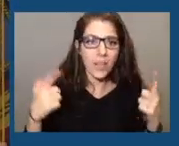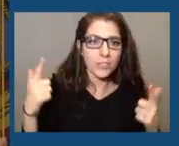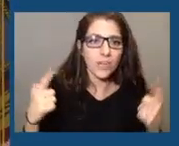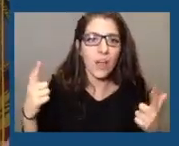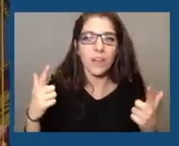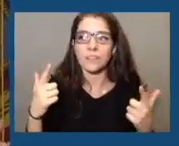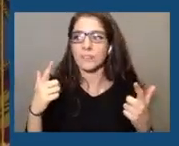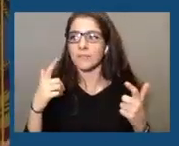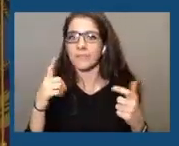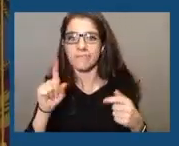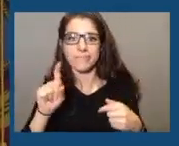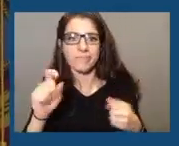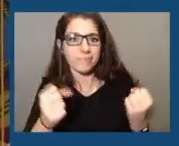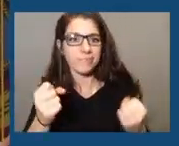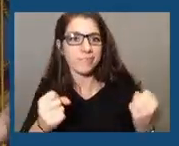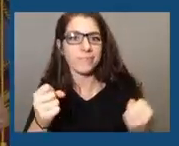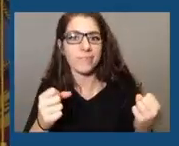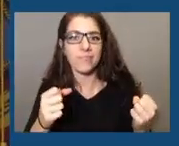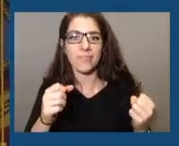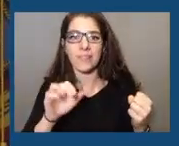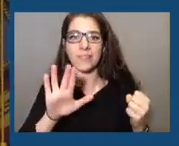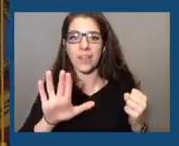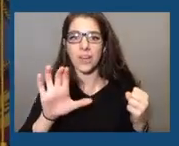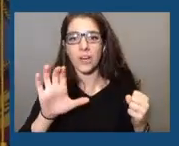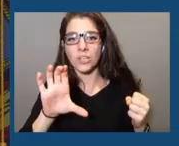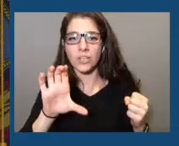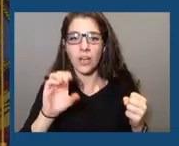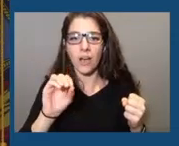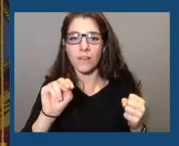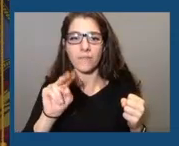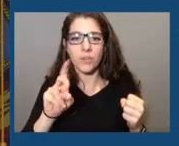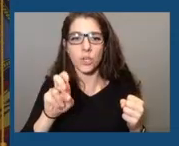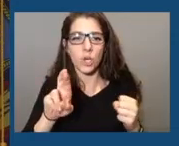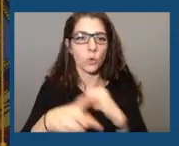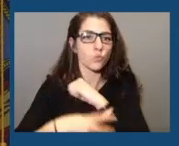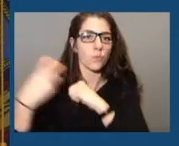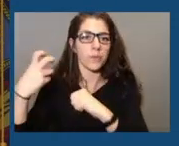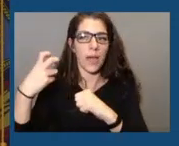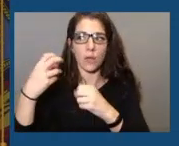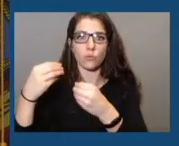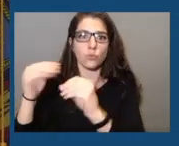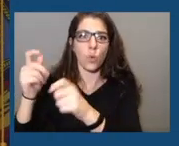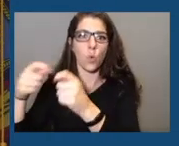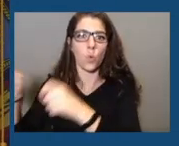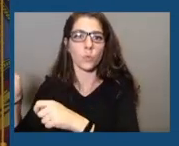Their catalytic converter was ripped out and sold at a chop shop. So we pursued a multifaceted approach.